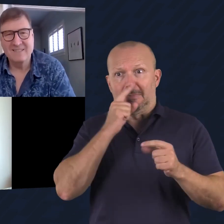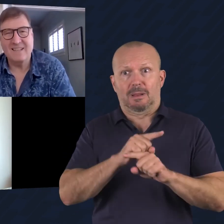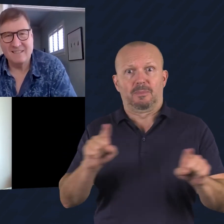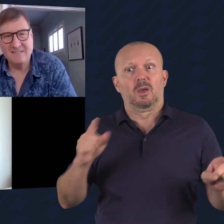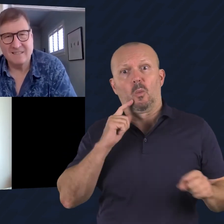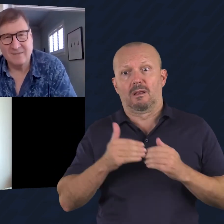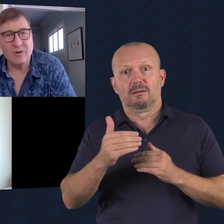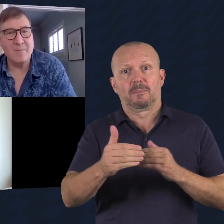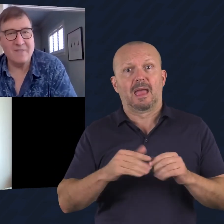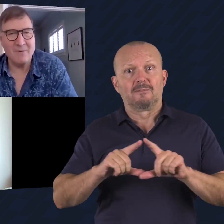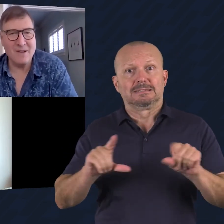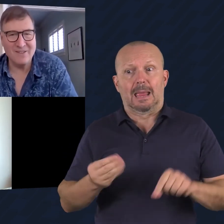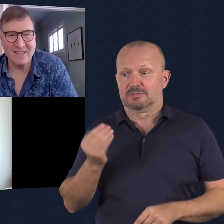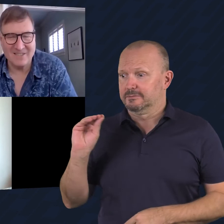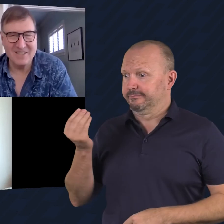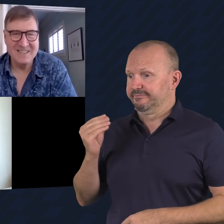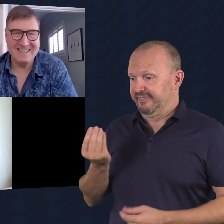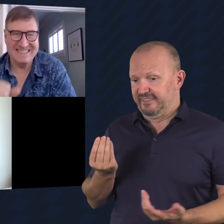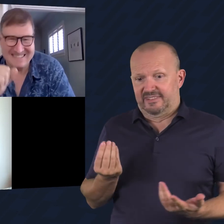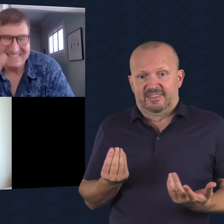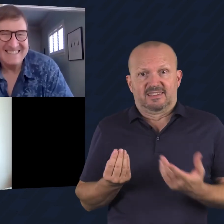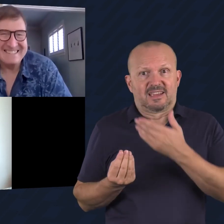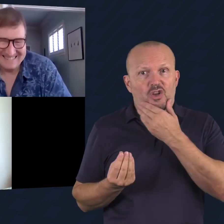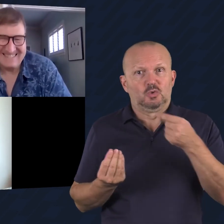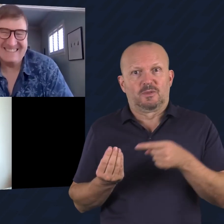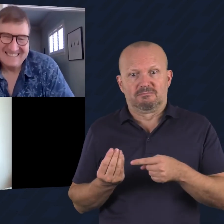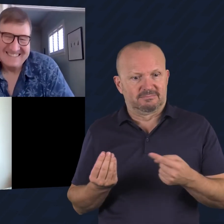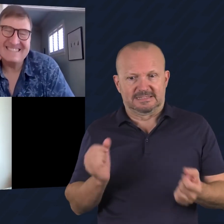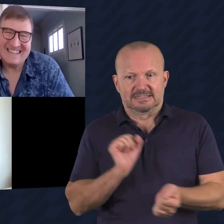Yeah, worried about that with my own collection , yeah.